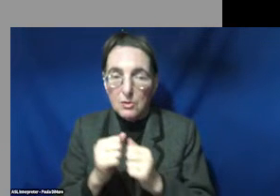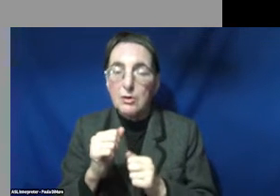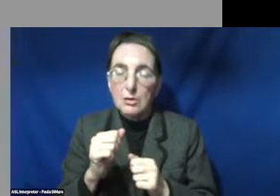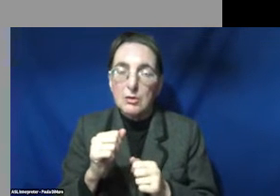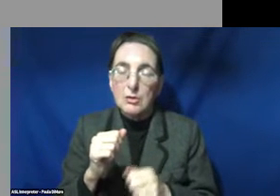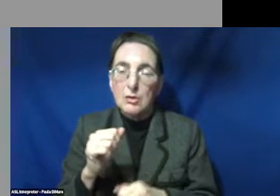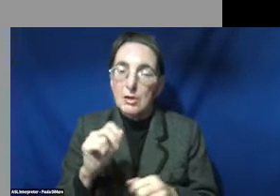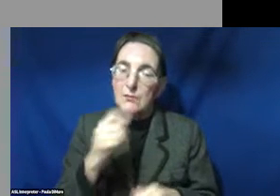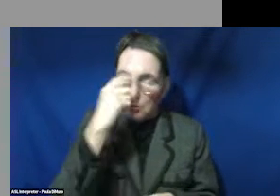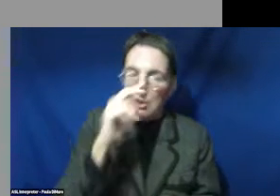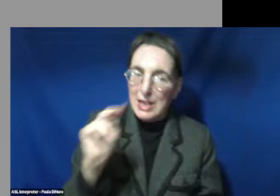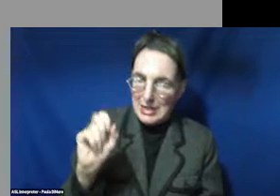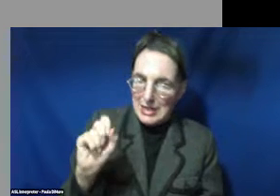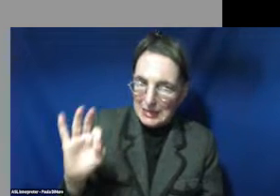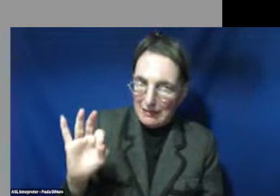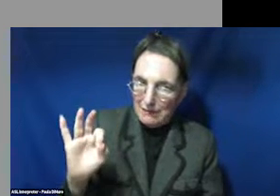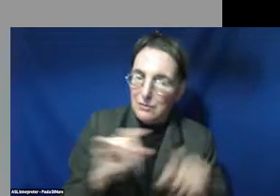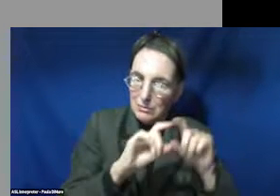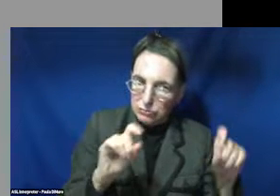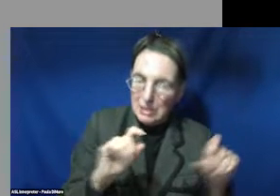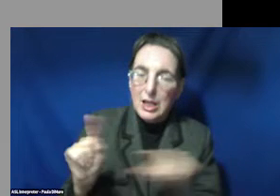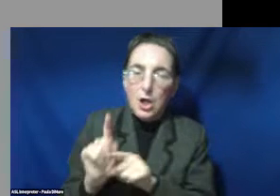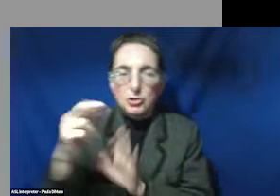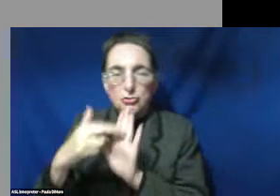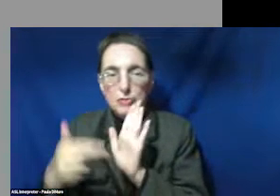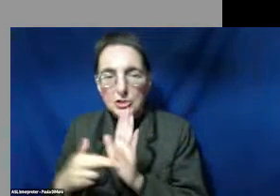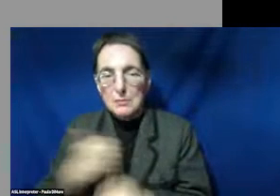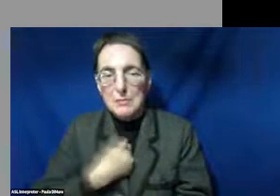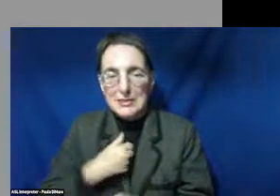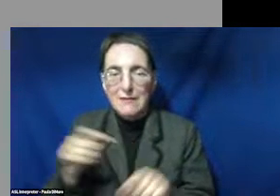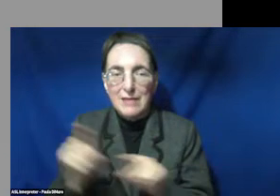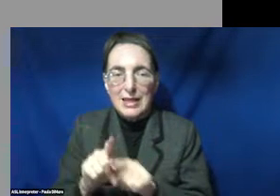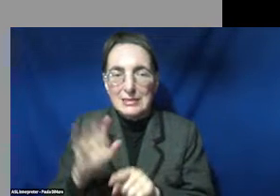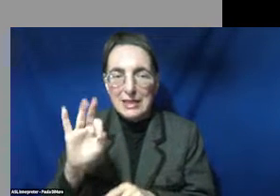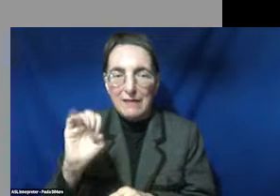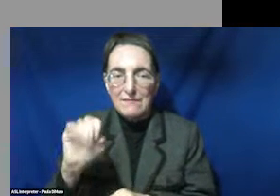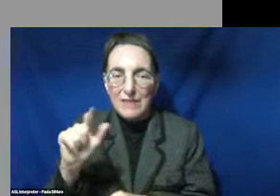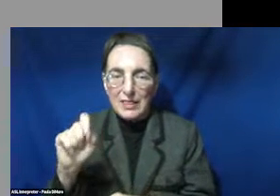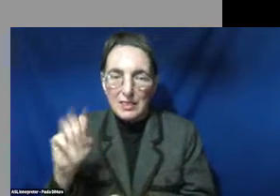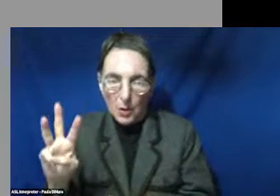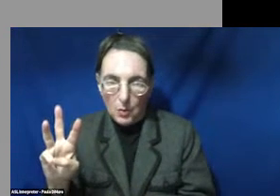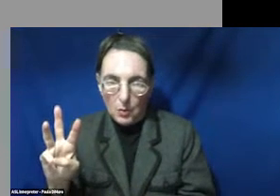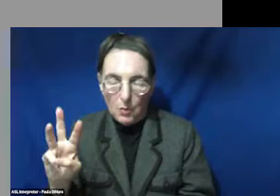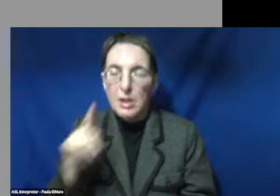But I've also registered myself as a fellow. So this is an individual. You are not affiliated with an organization.